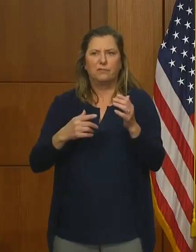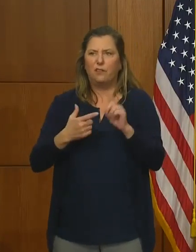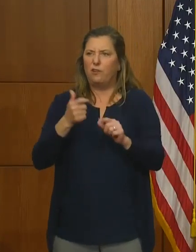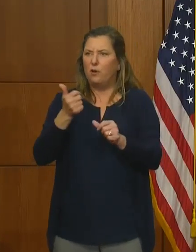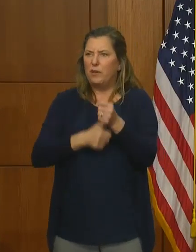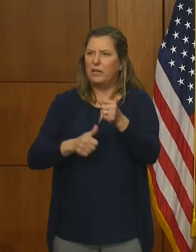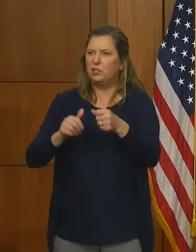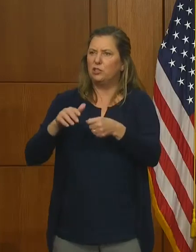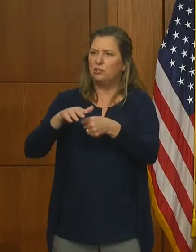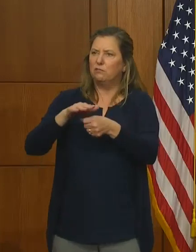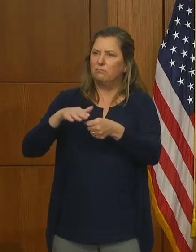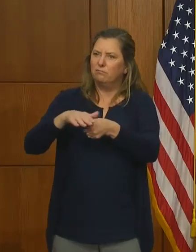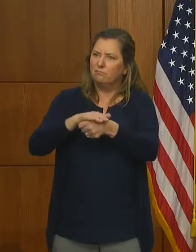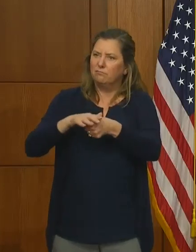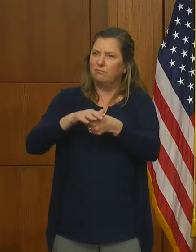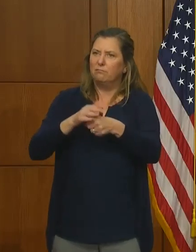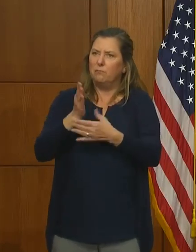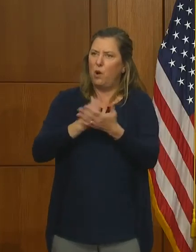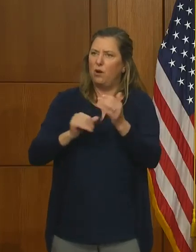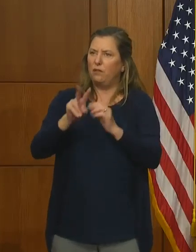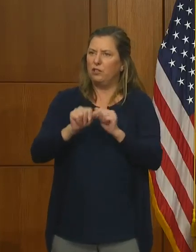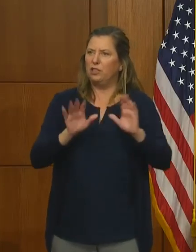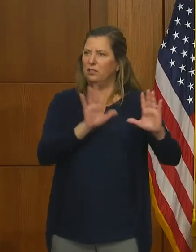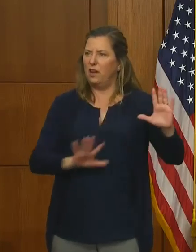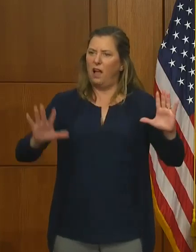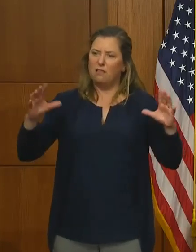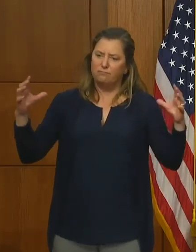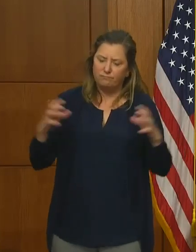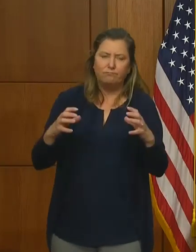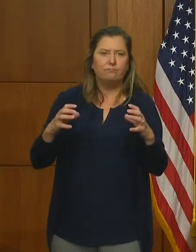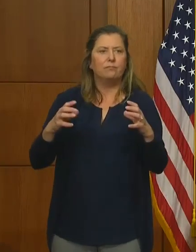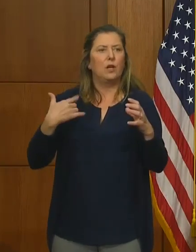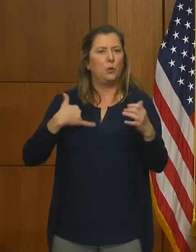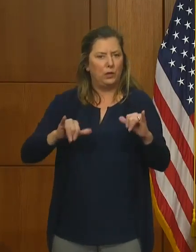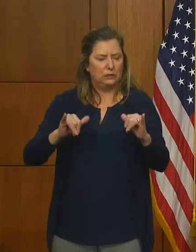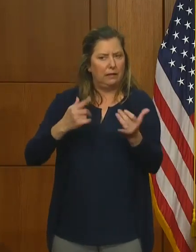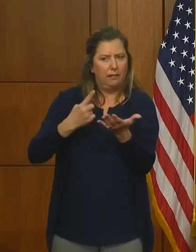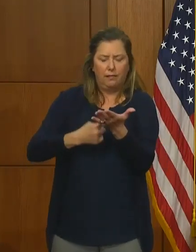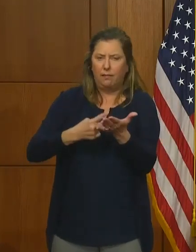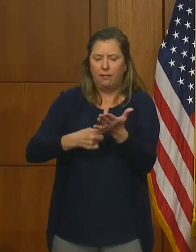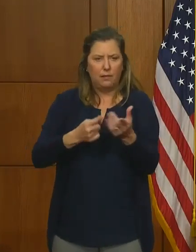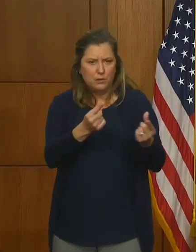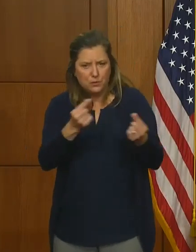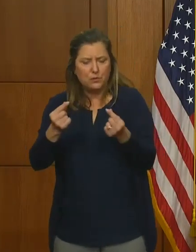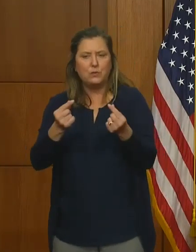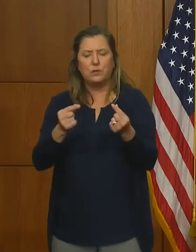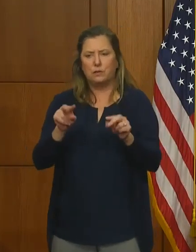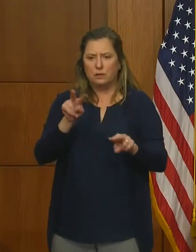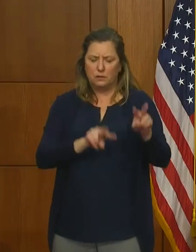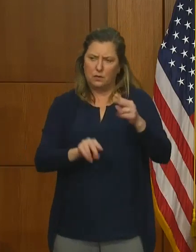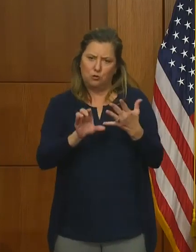COMMONWEALTH. REPRESENT PRETTY MUCH EVERY AREA OF VIRGINIA- WE